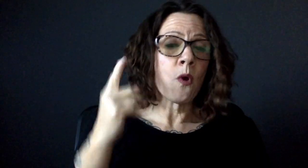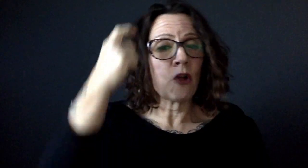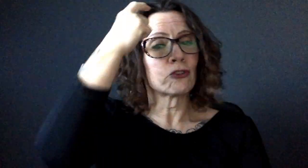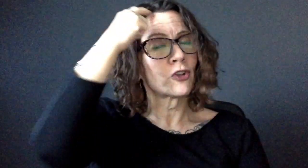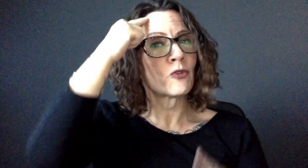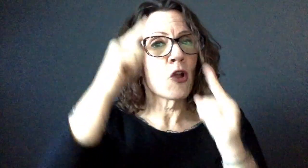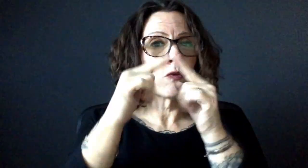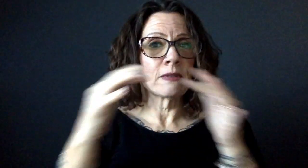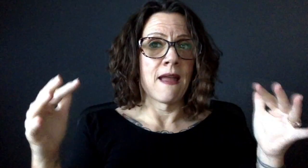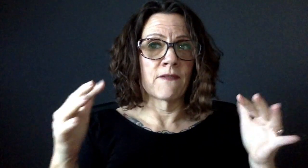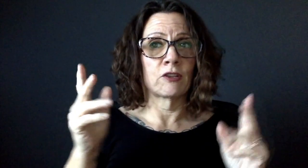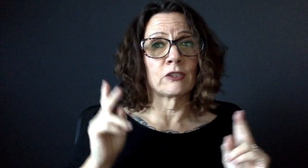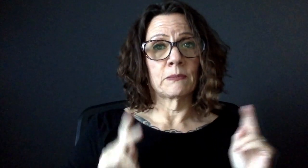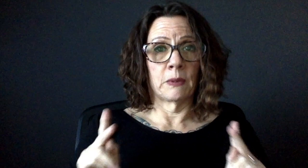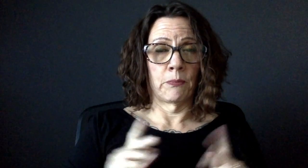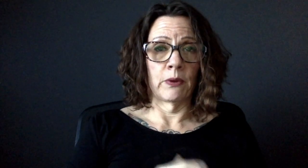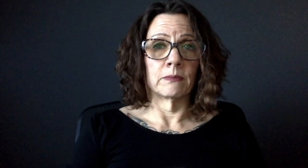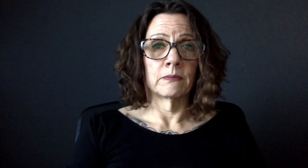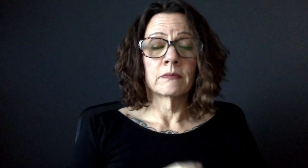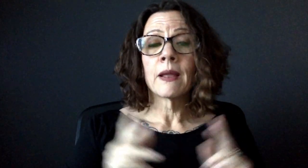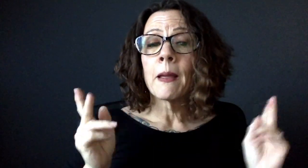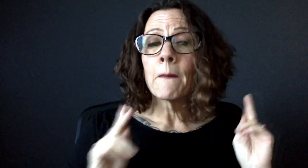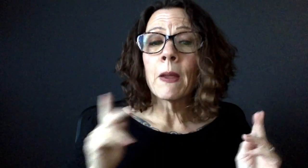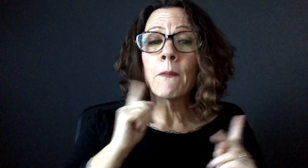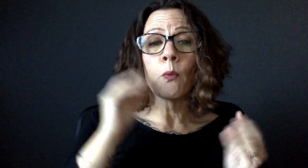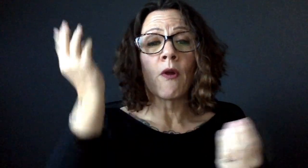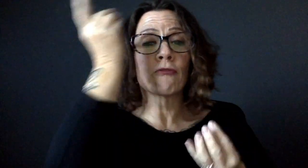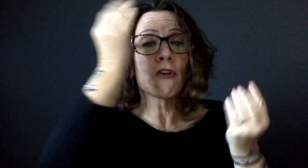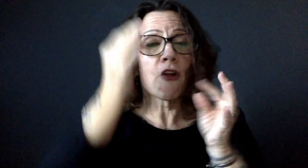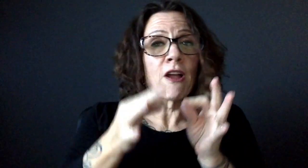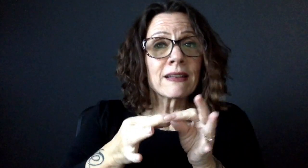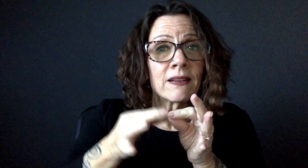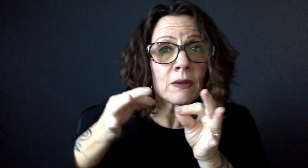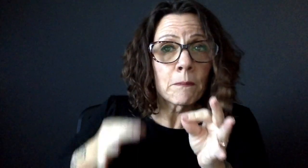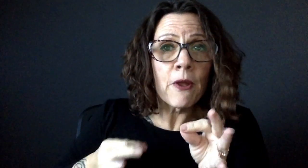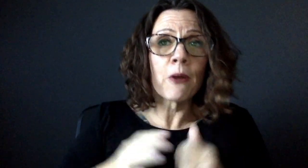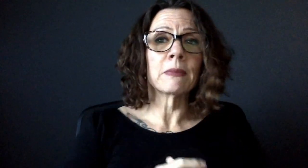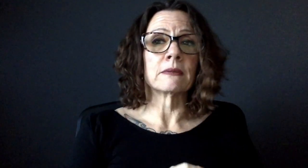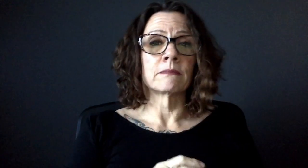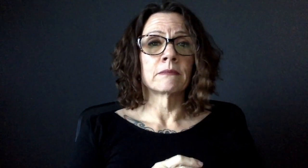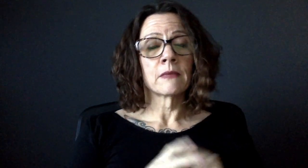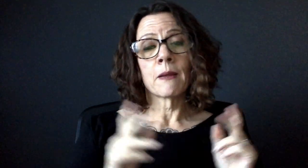neurodiverse people, people with cognitive impairments,